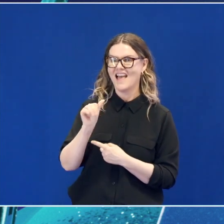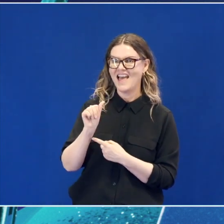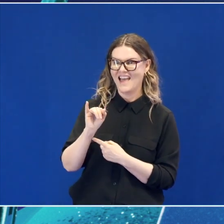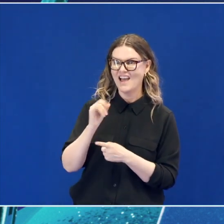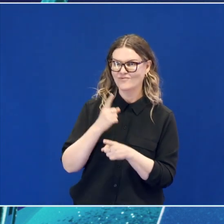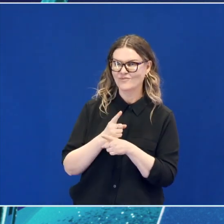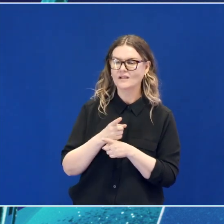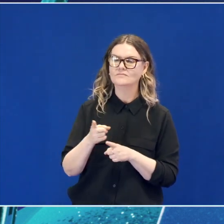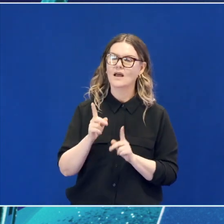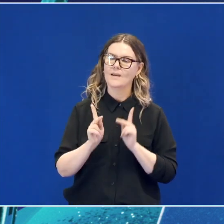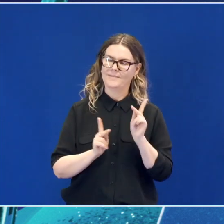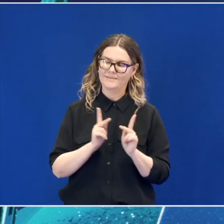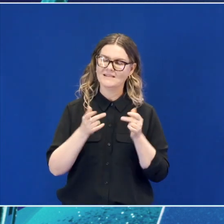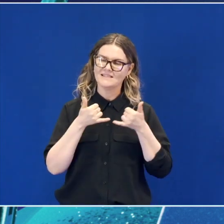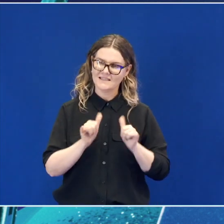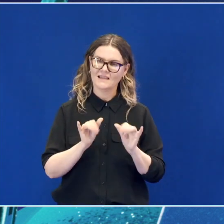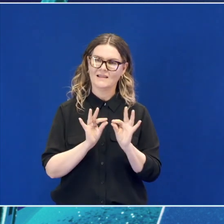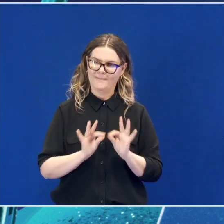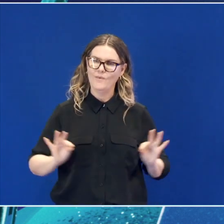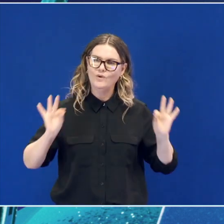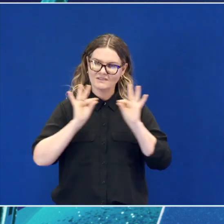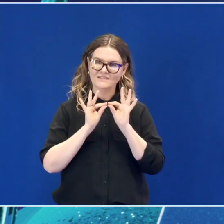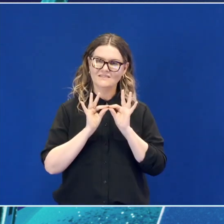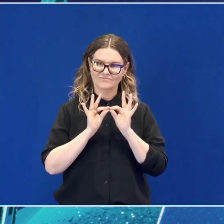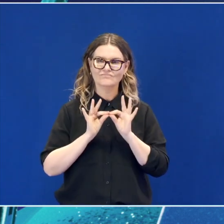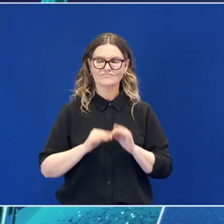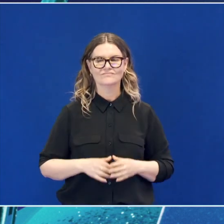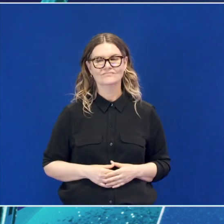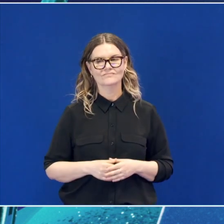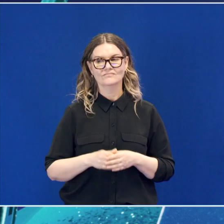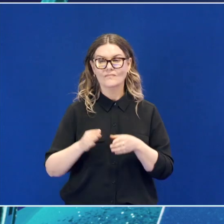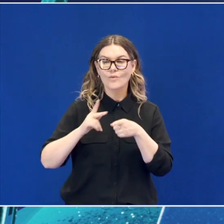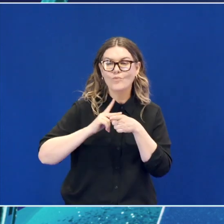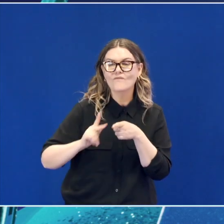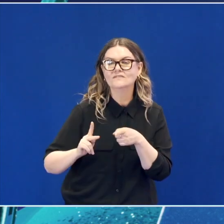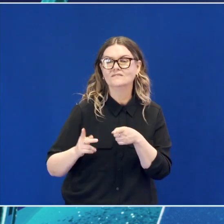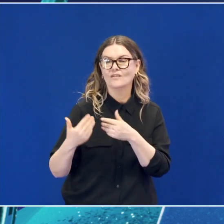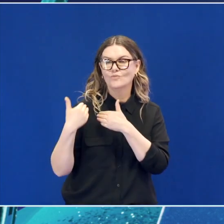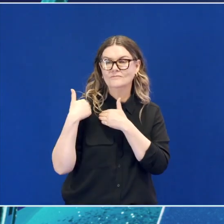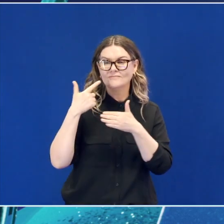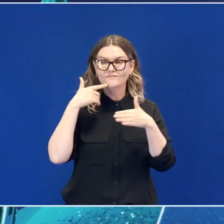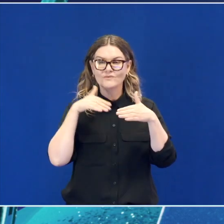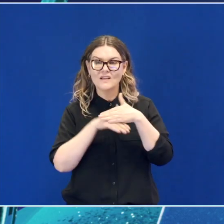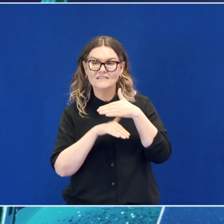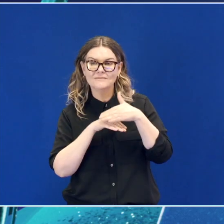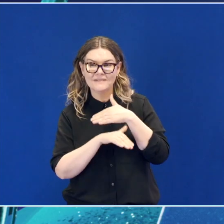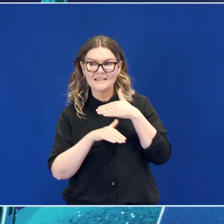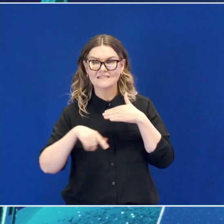And the accessibility professionals out there who are dealing with this rapid change that's being forced upon